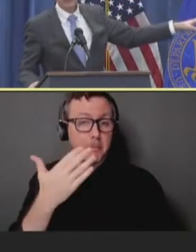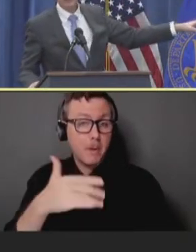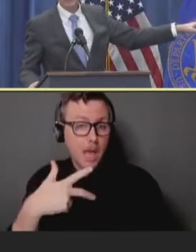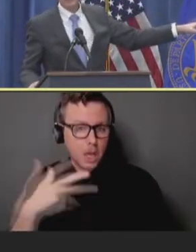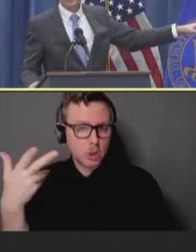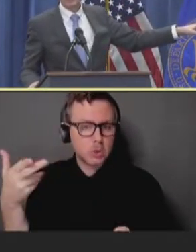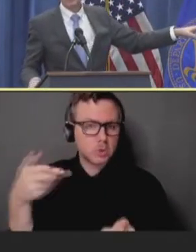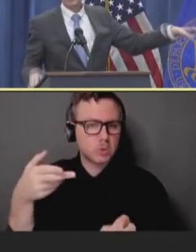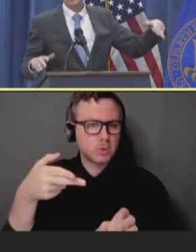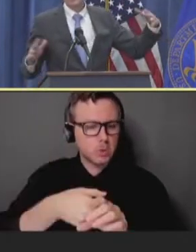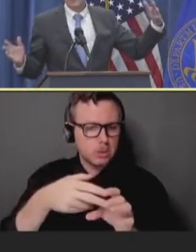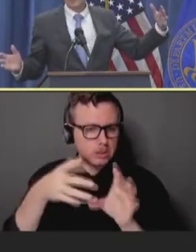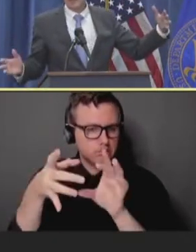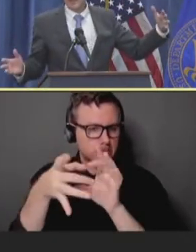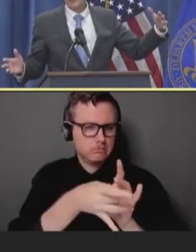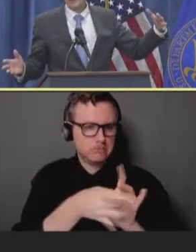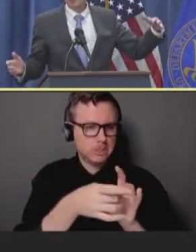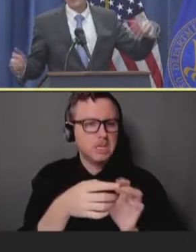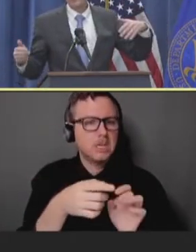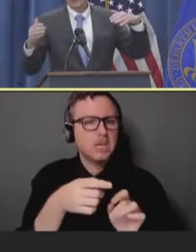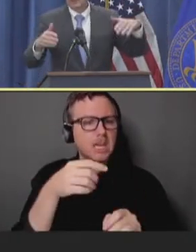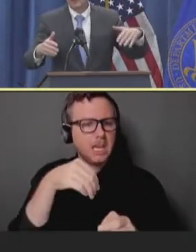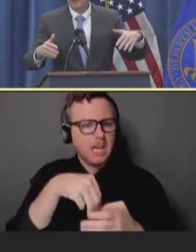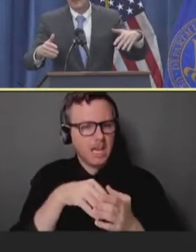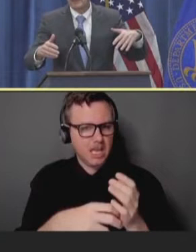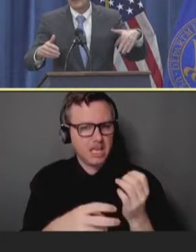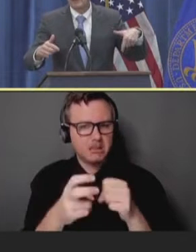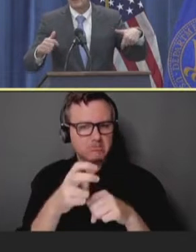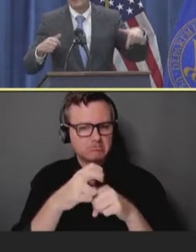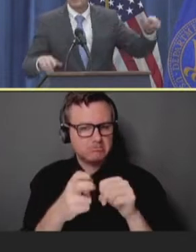by these microglia are not a bad deal, right? They would kill the bacteria.